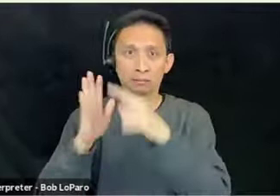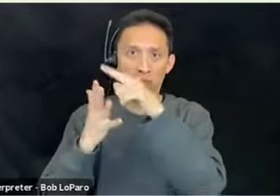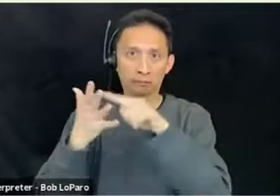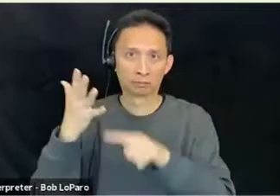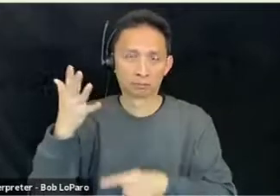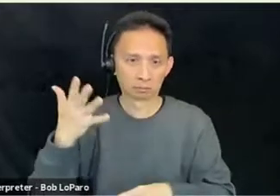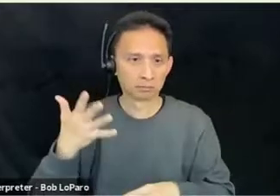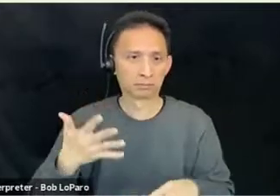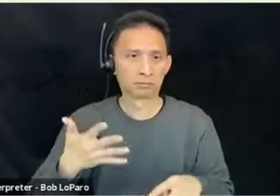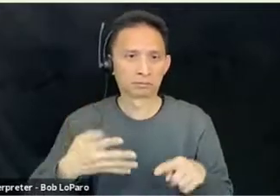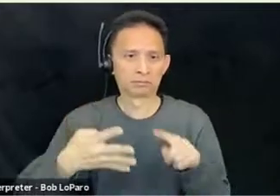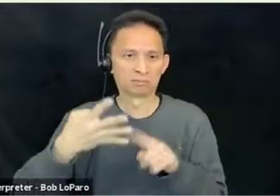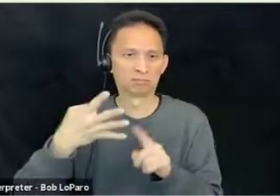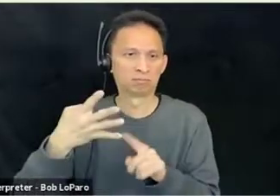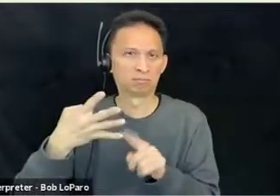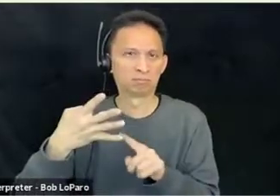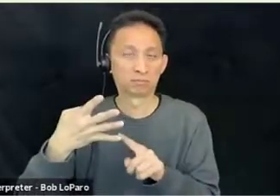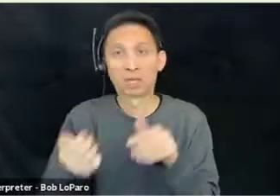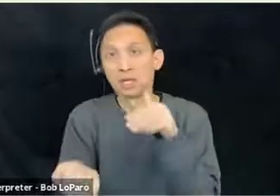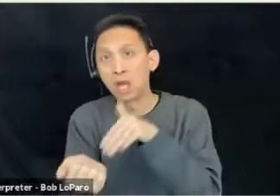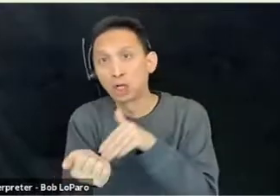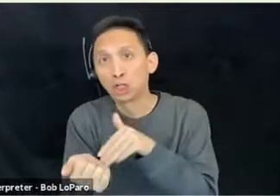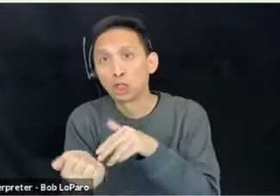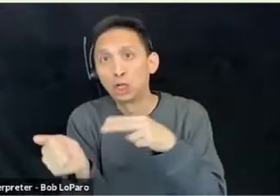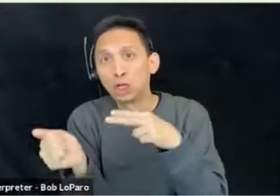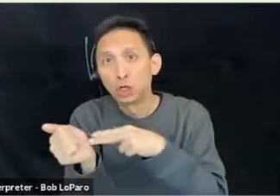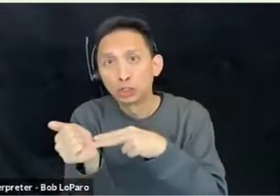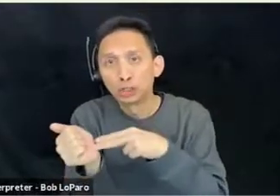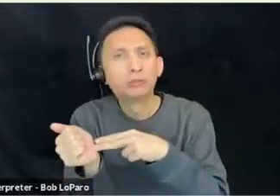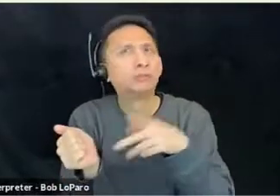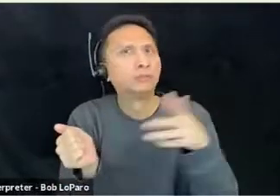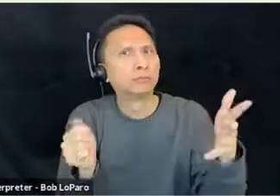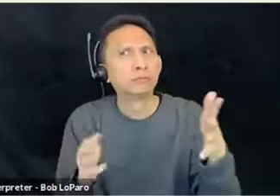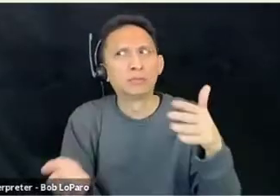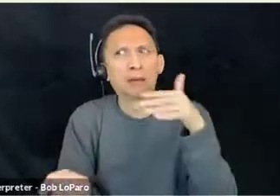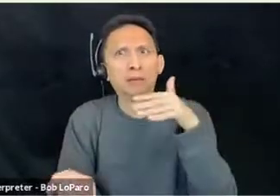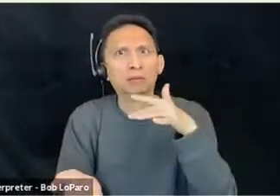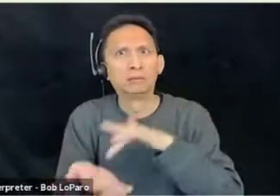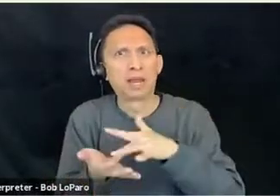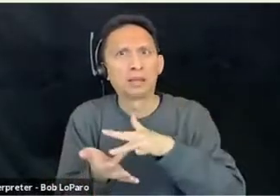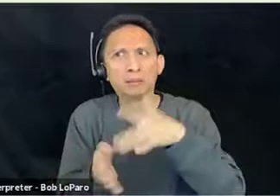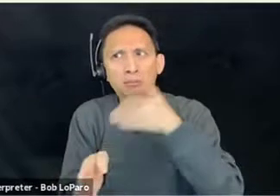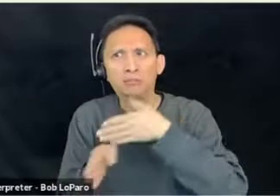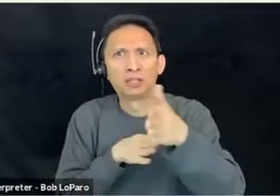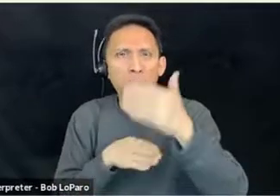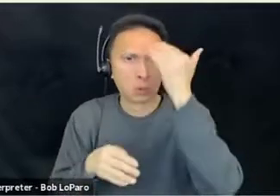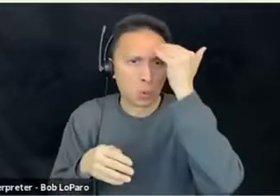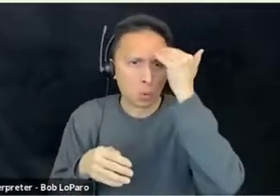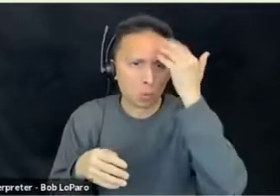they are they're the medical professionals, but you will know more about these disorders,